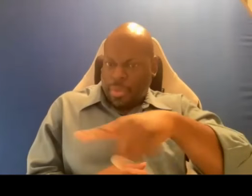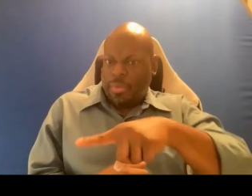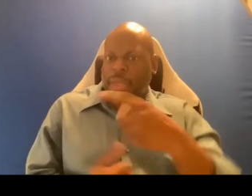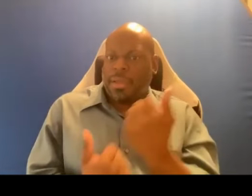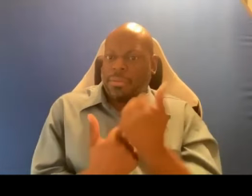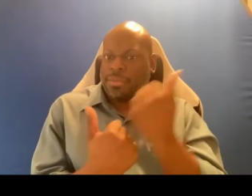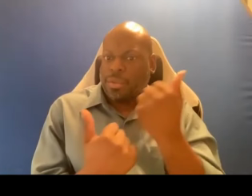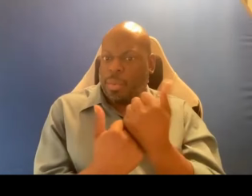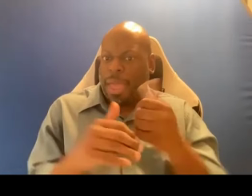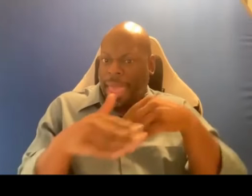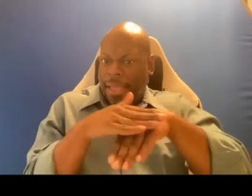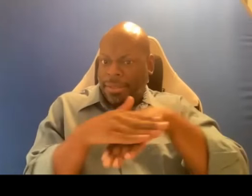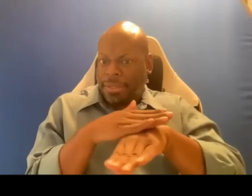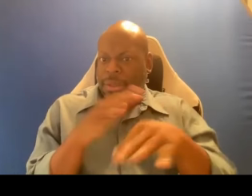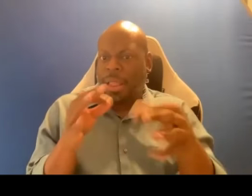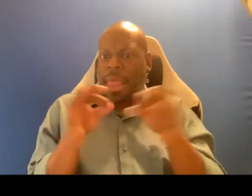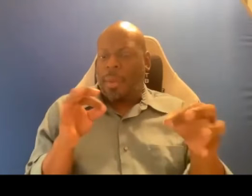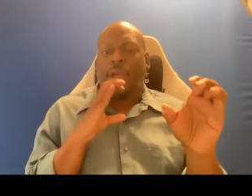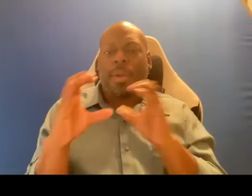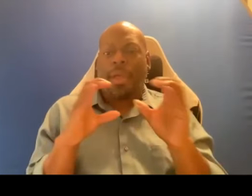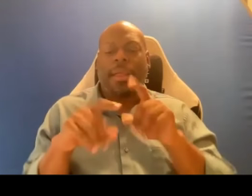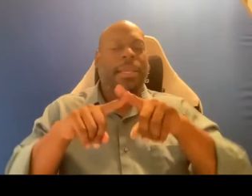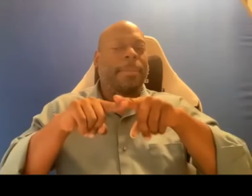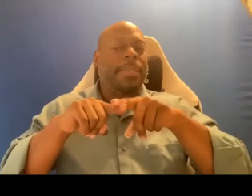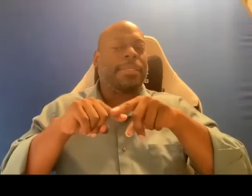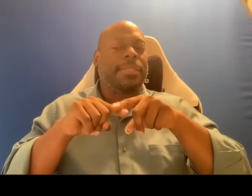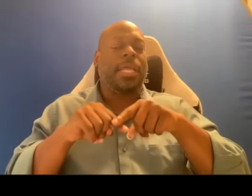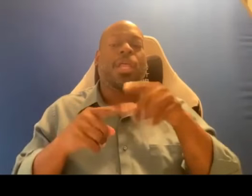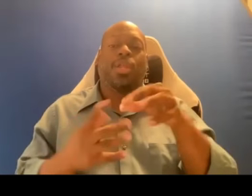unique needs of the student and the type and modality of language the student uses.